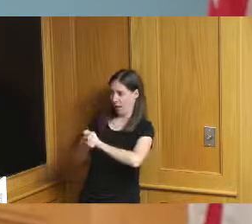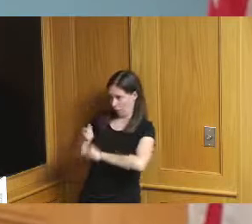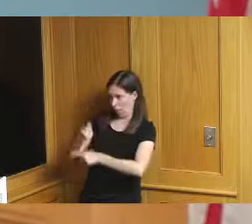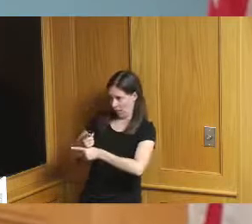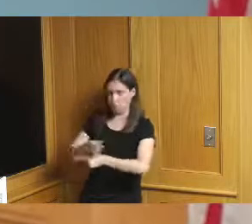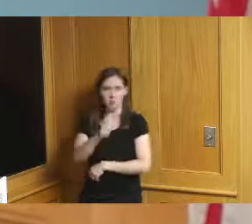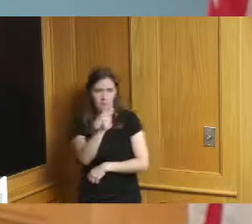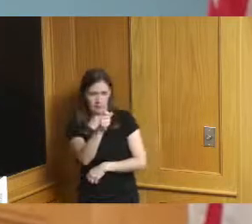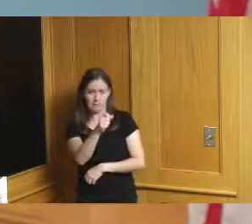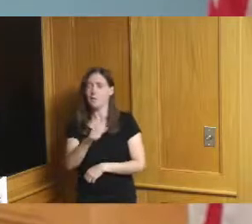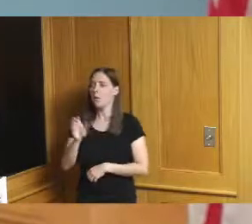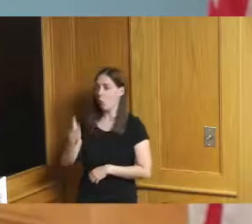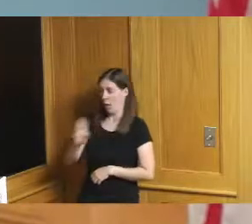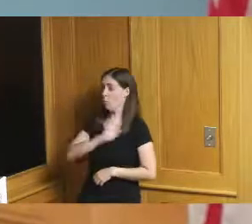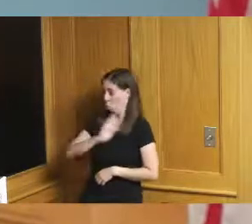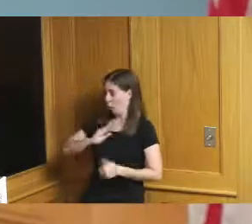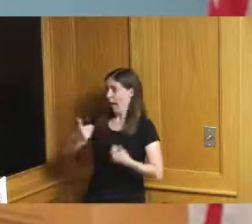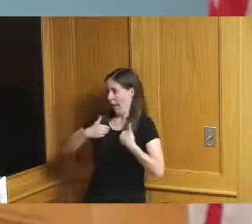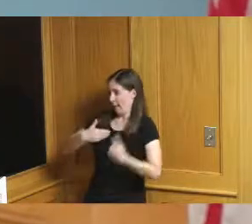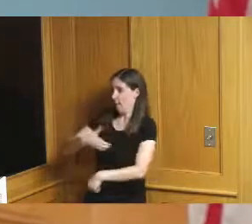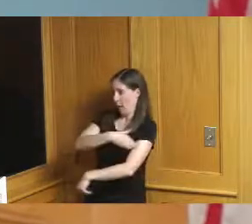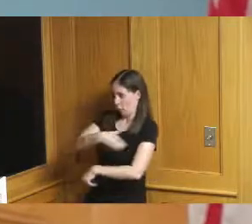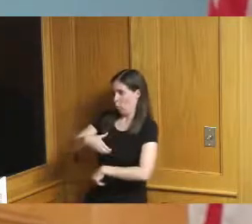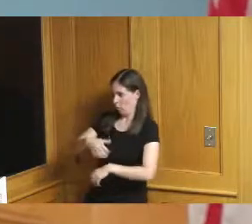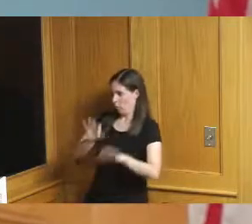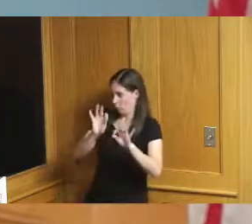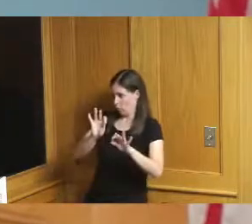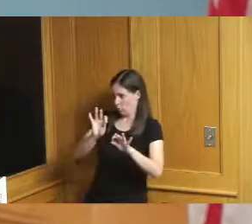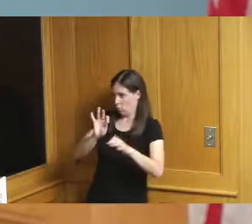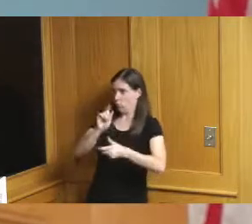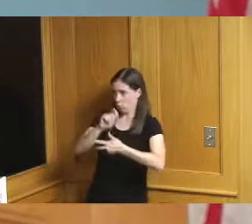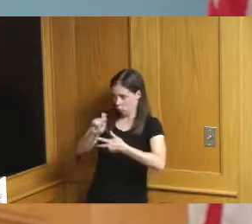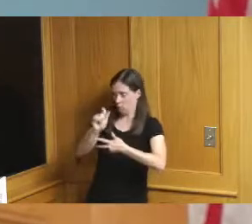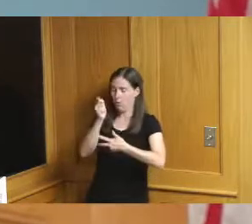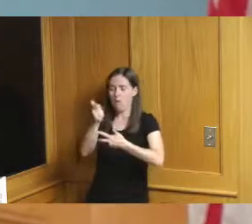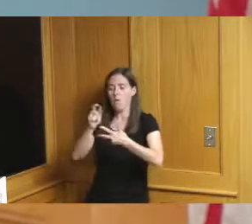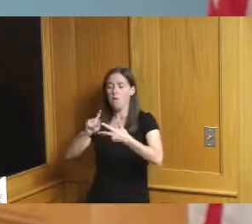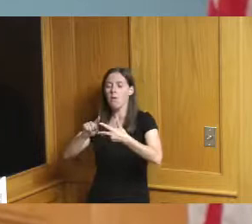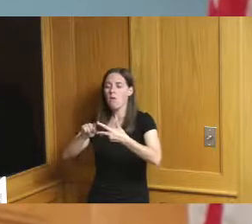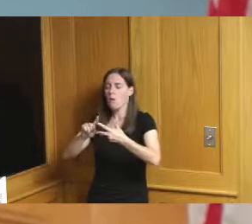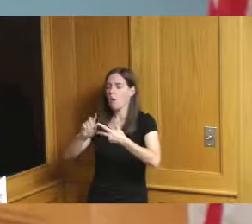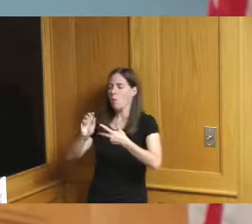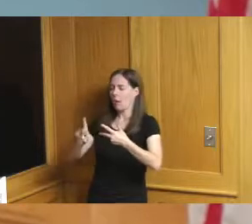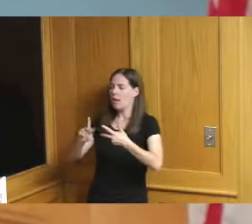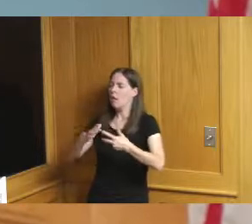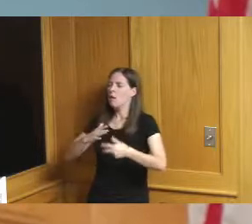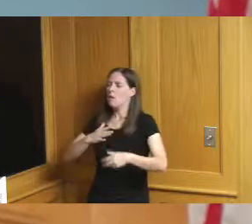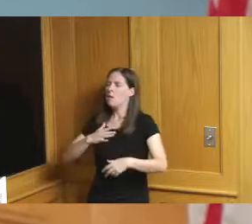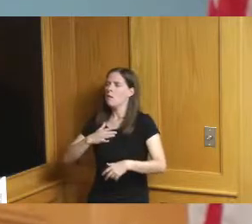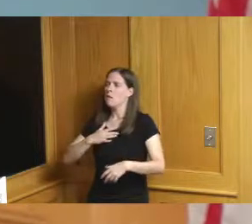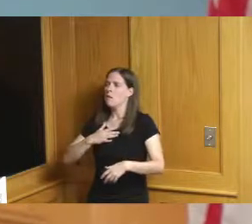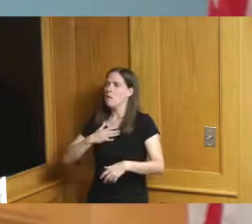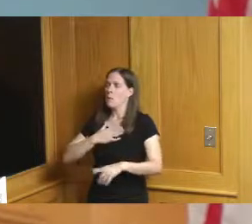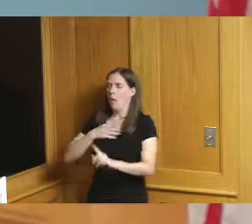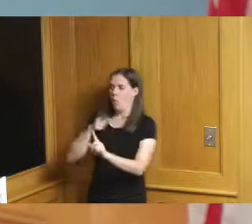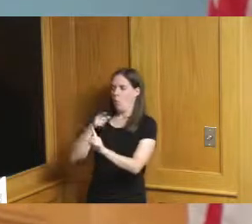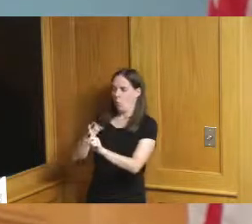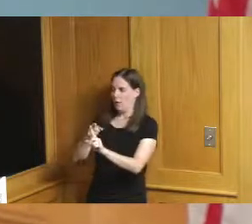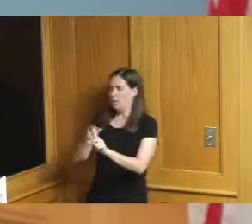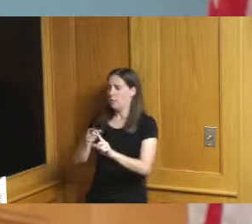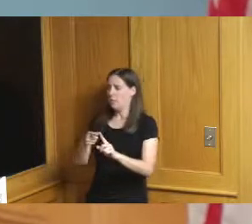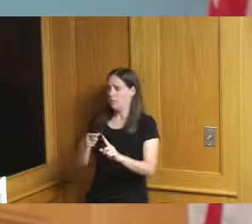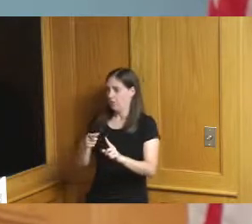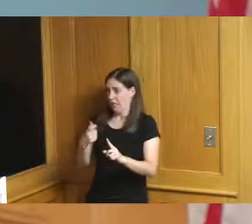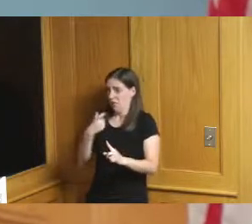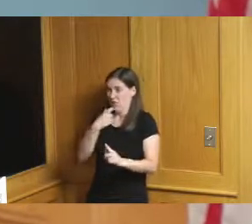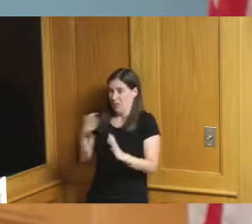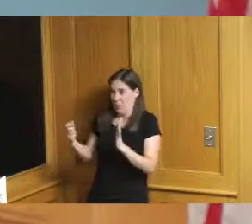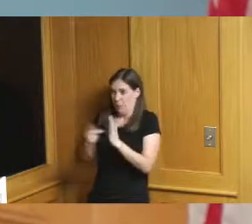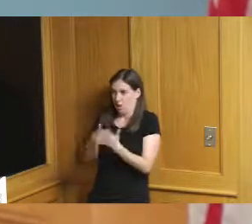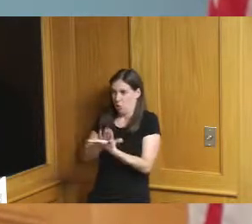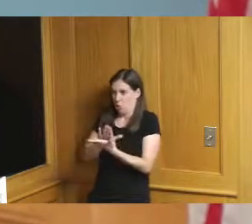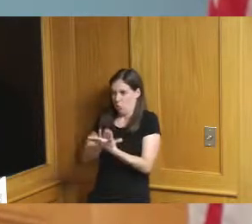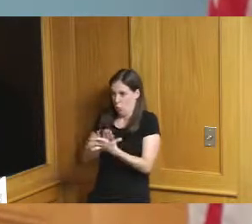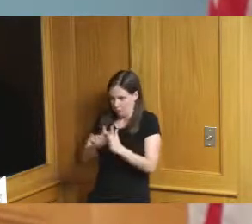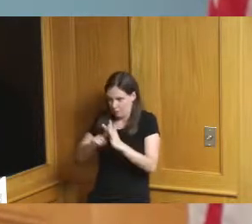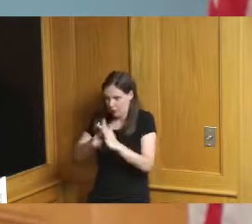board do got some power number two uh my thing was we're just coming back to school we got the mass